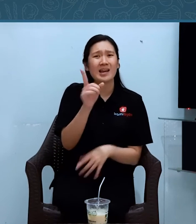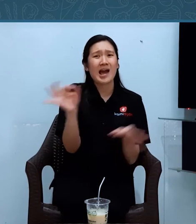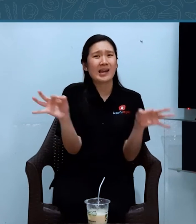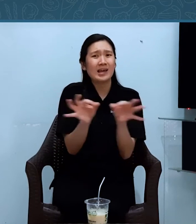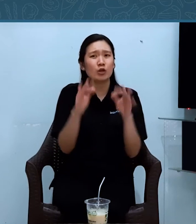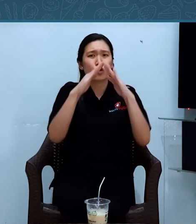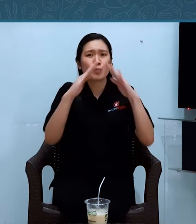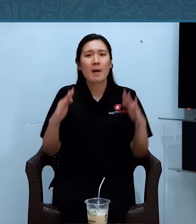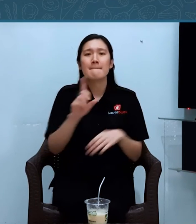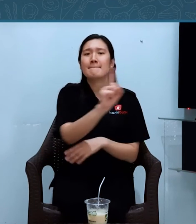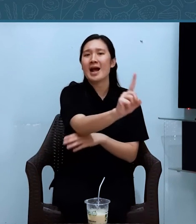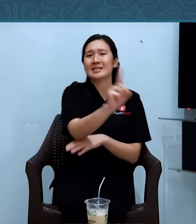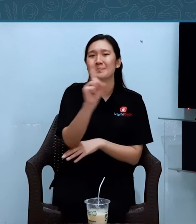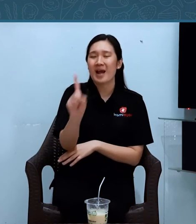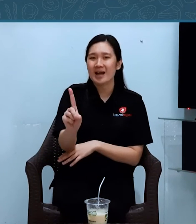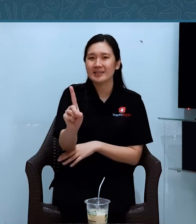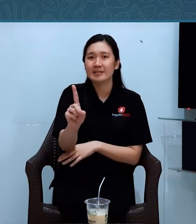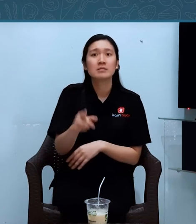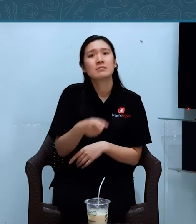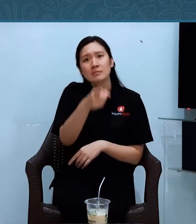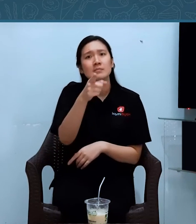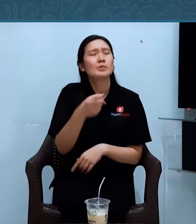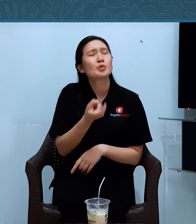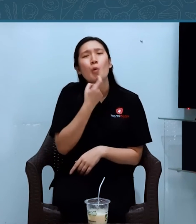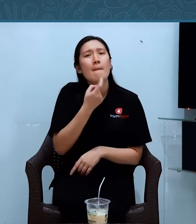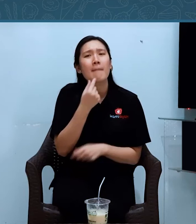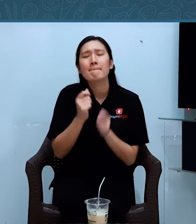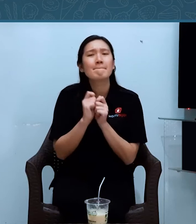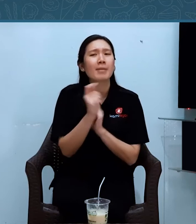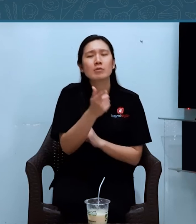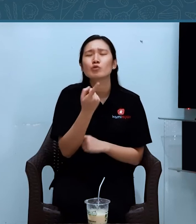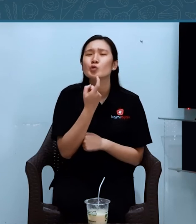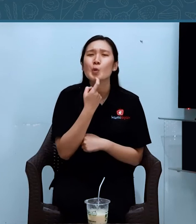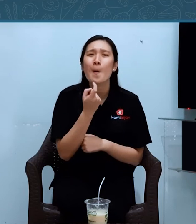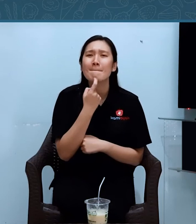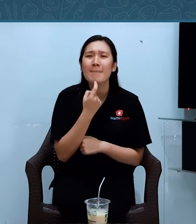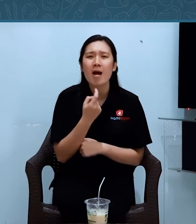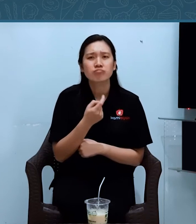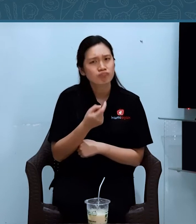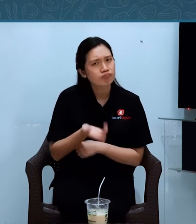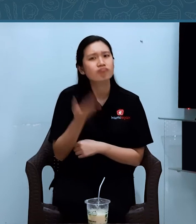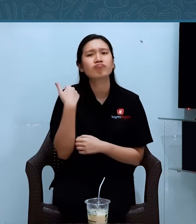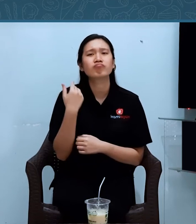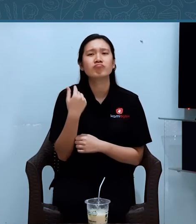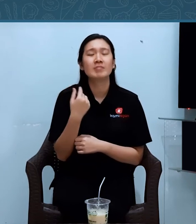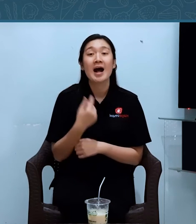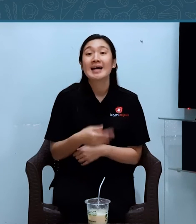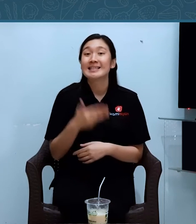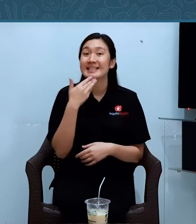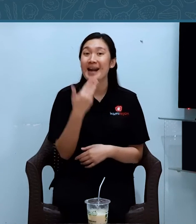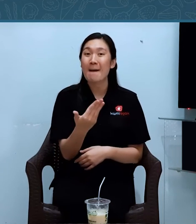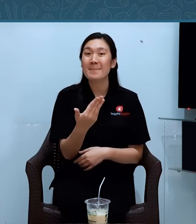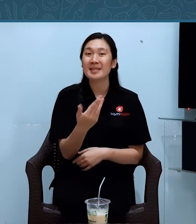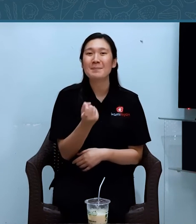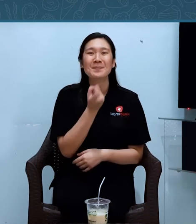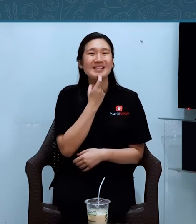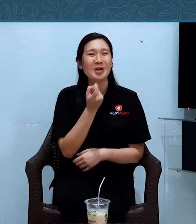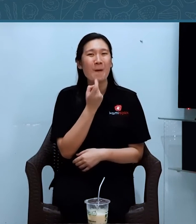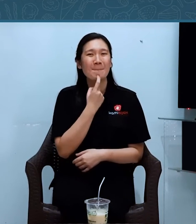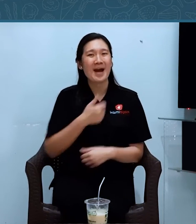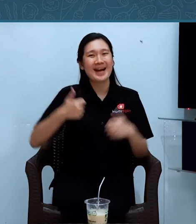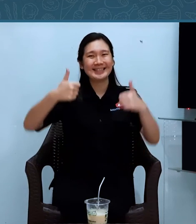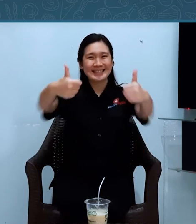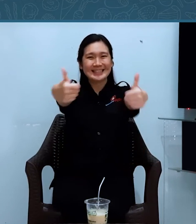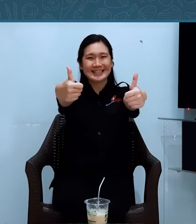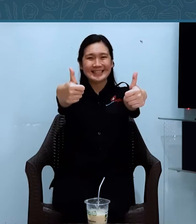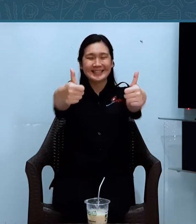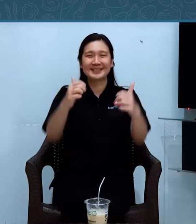There must be someone near each other's houses, try to buy ya. Good luck.